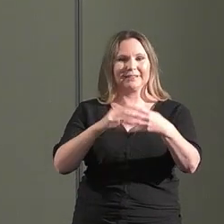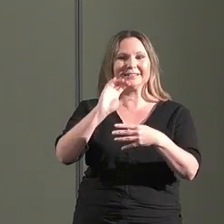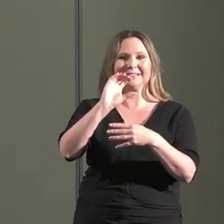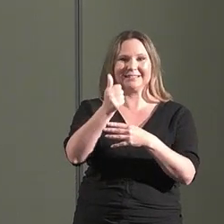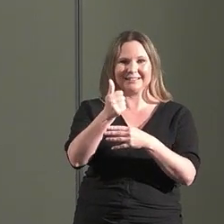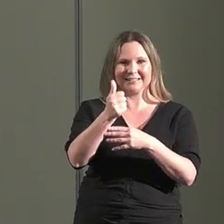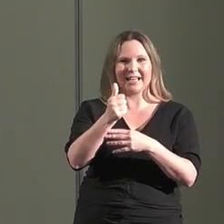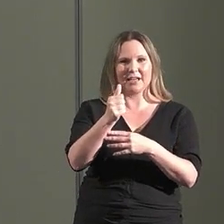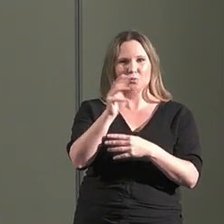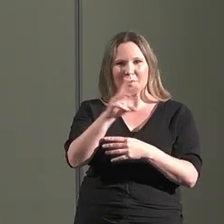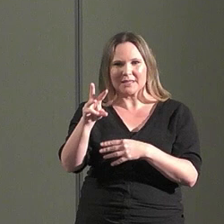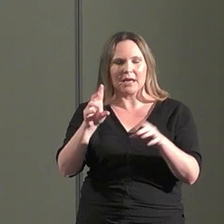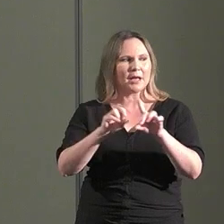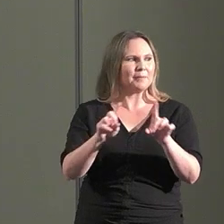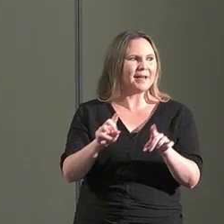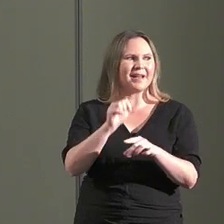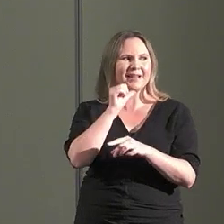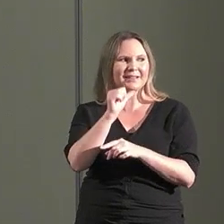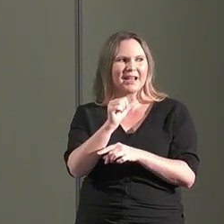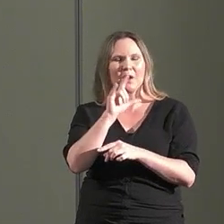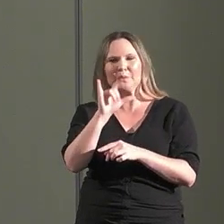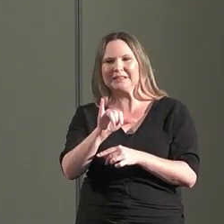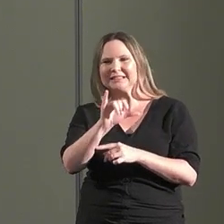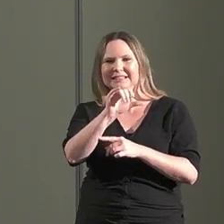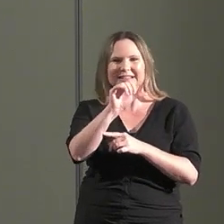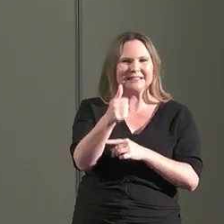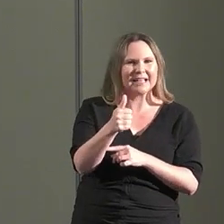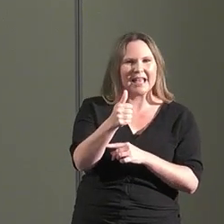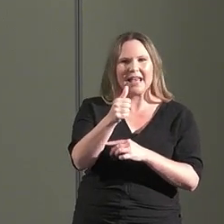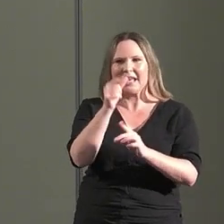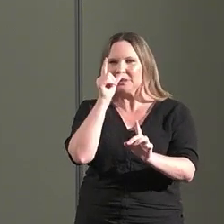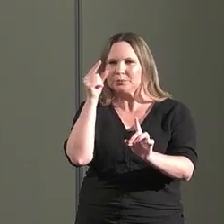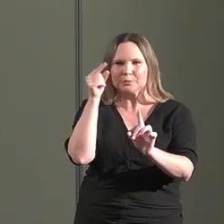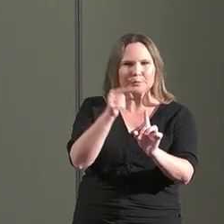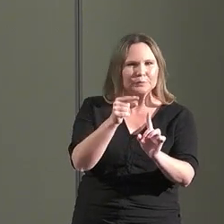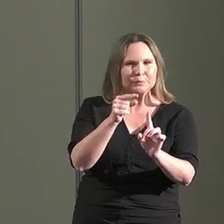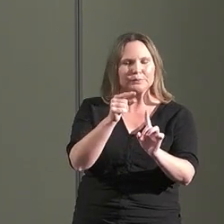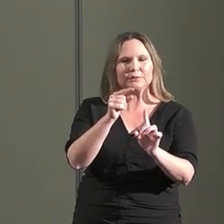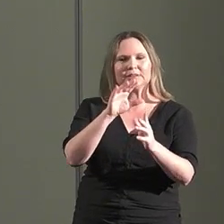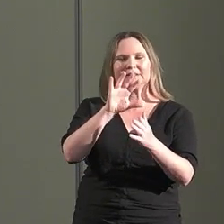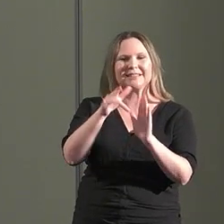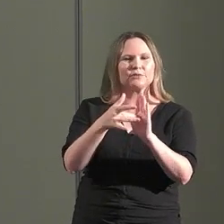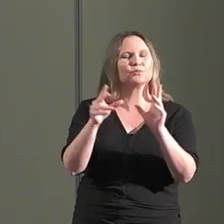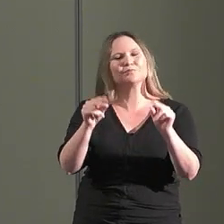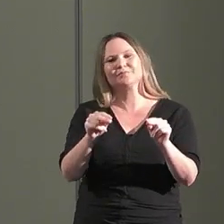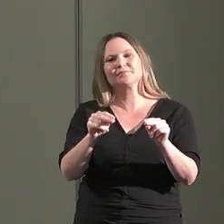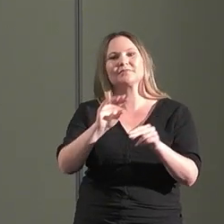They were not necessarily 10 core sort of central web pages they were the 10 top web